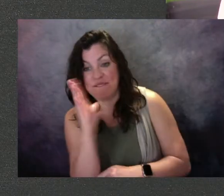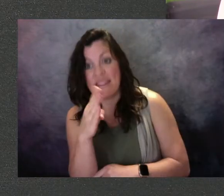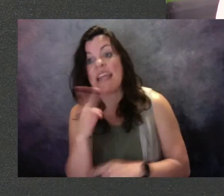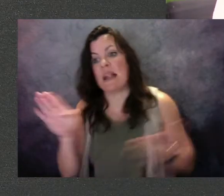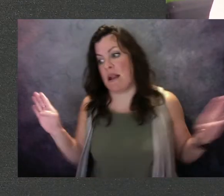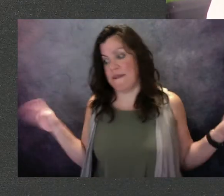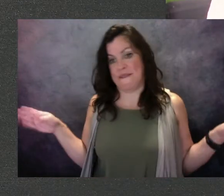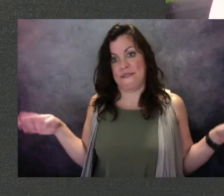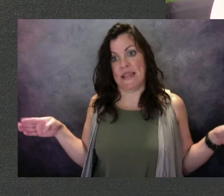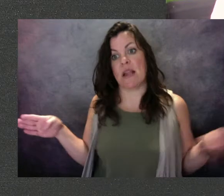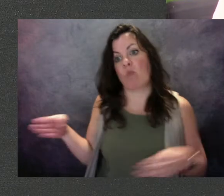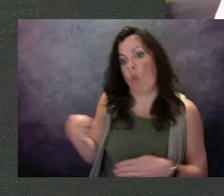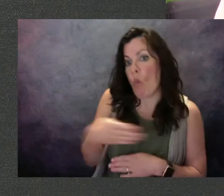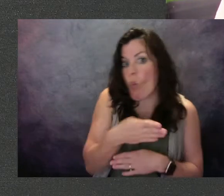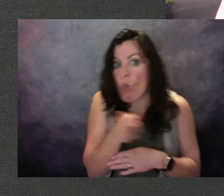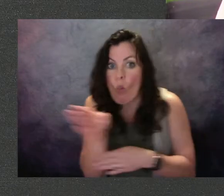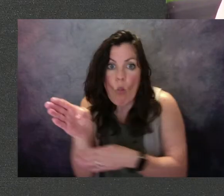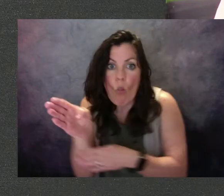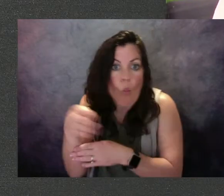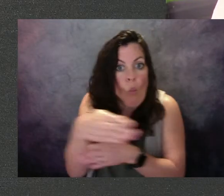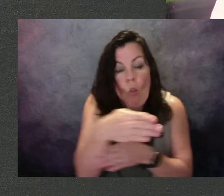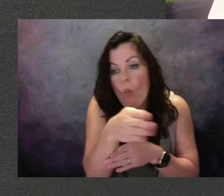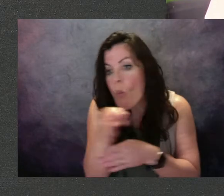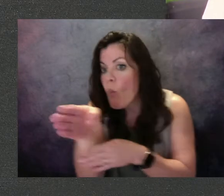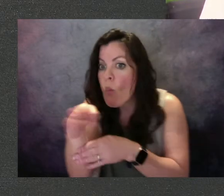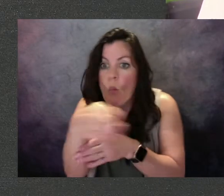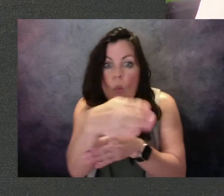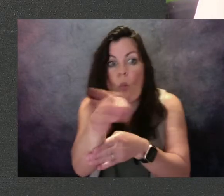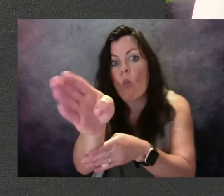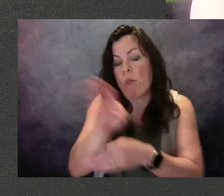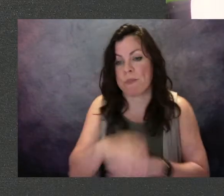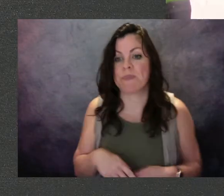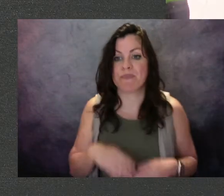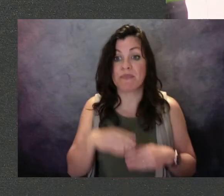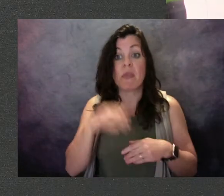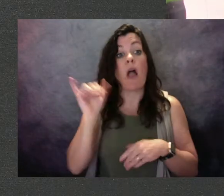propelling themselves through the water. Their propulsion comes from their tail,